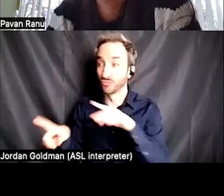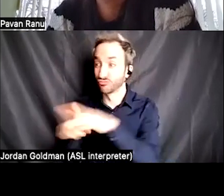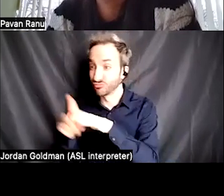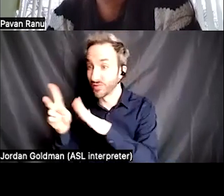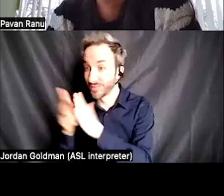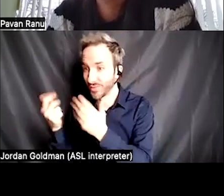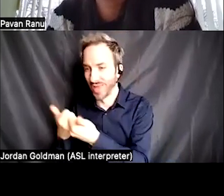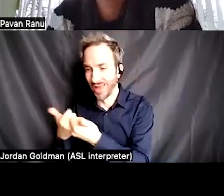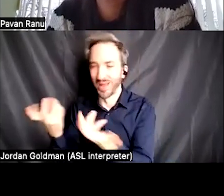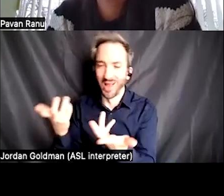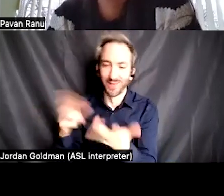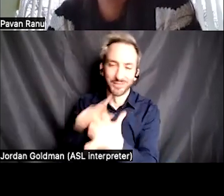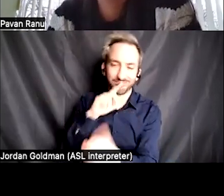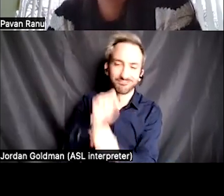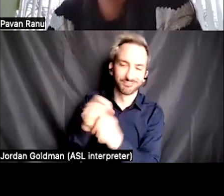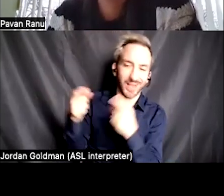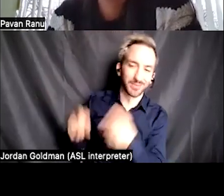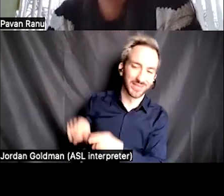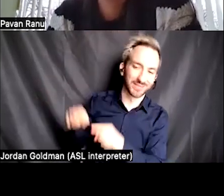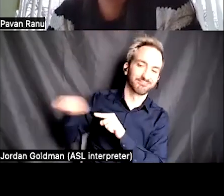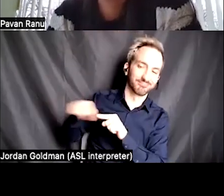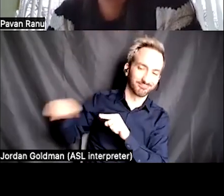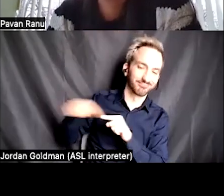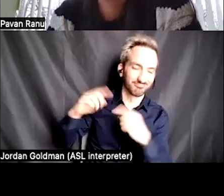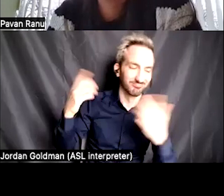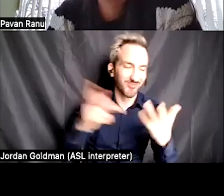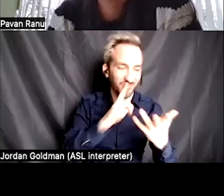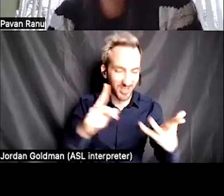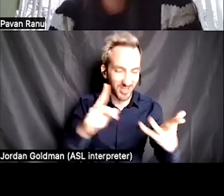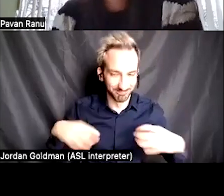Pavan: Yeah. Monique: What's interesting when we talk about the